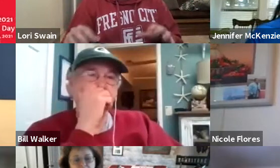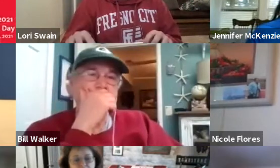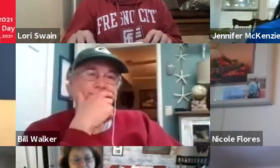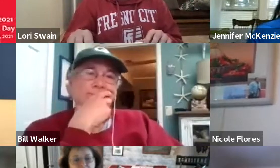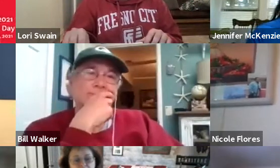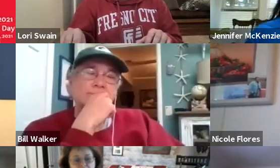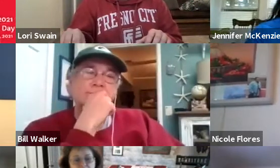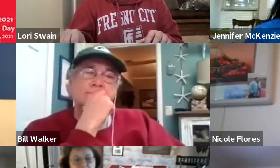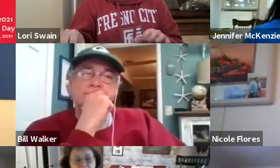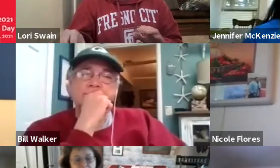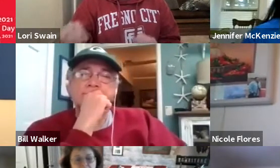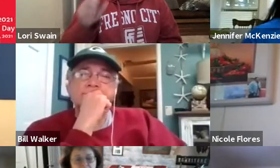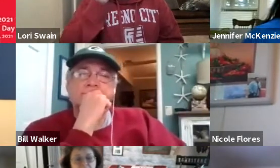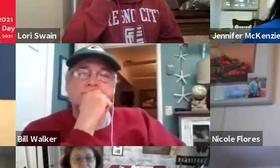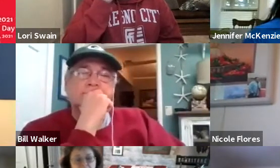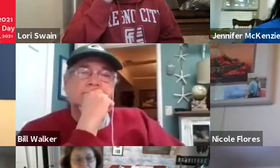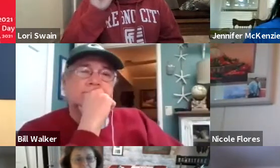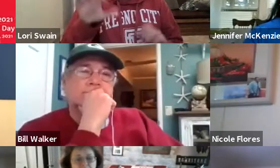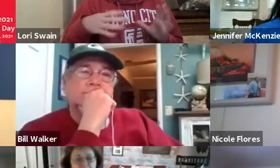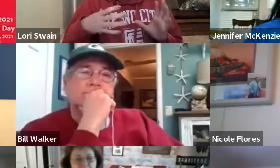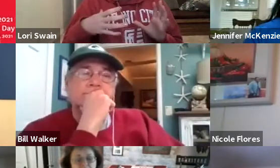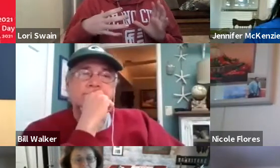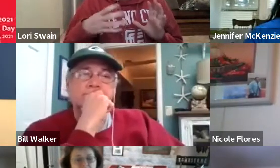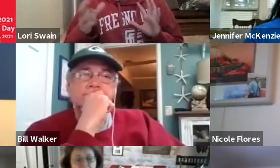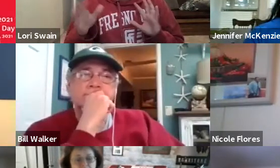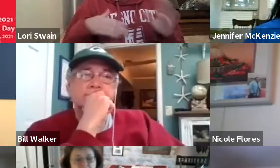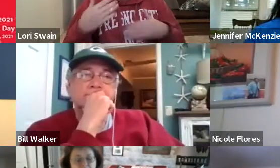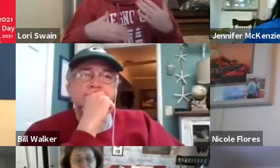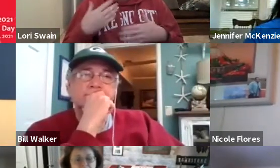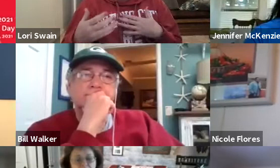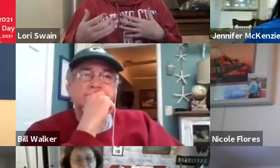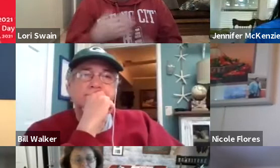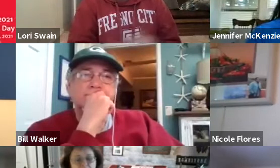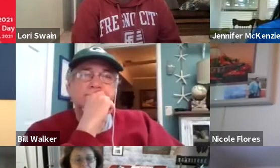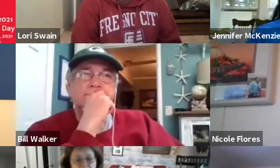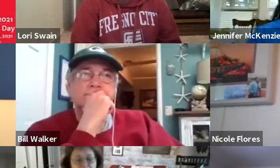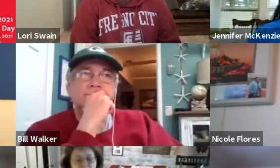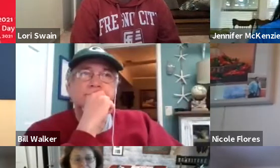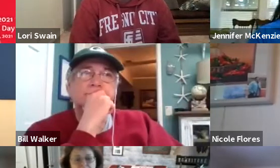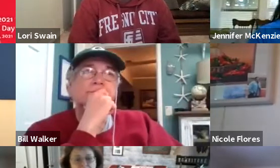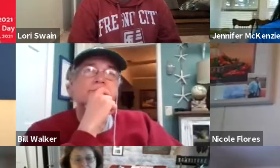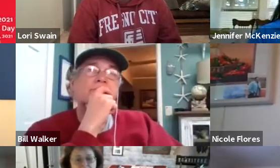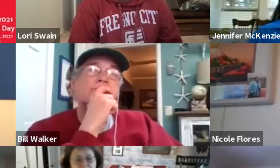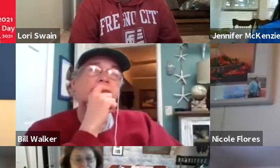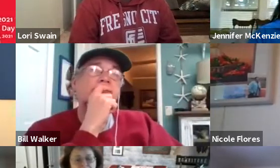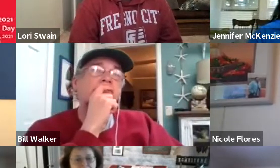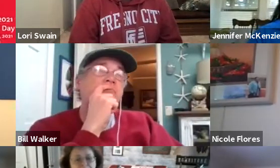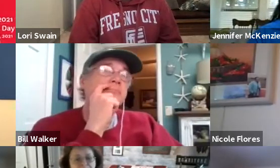pathways. And so I became a team lead and just kind of took over that role and just kind of started processing through. But it's